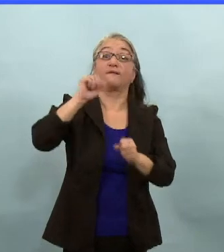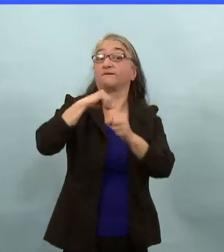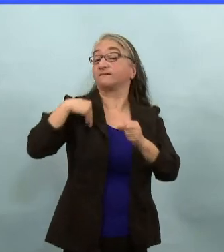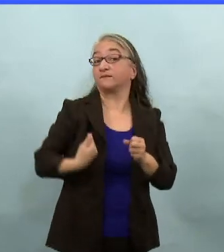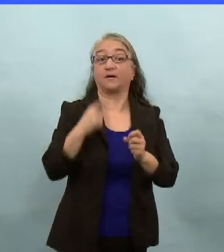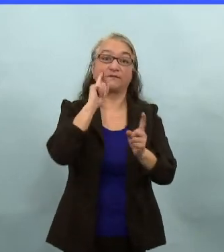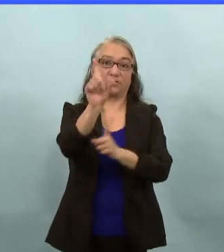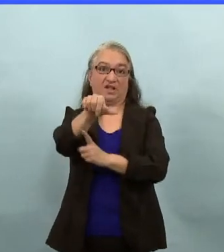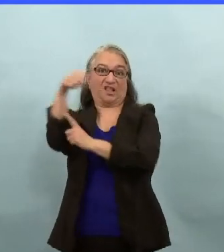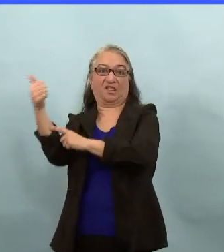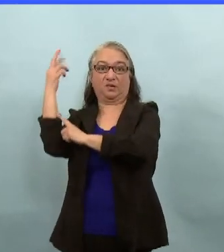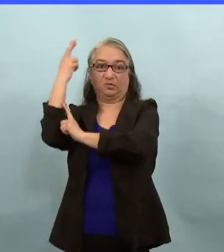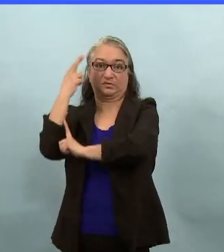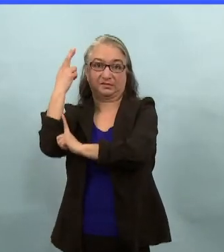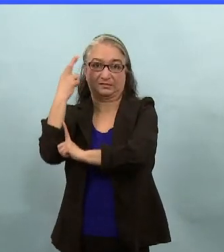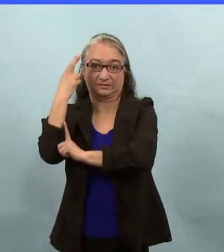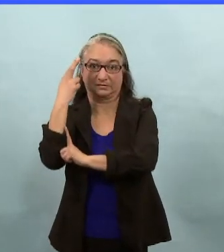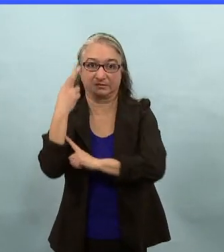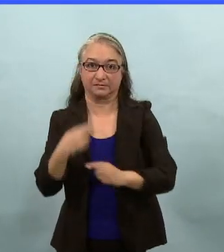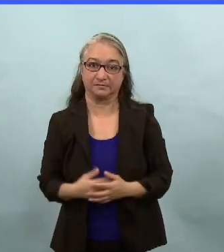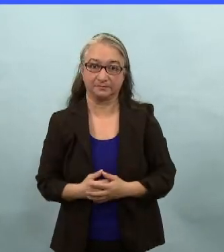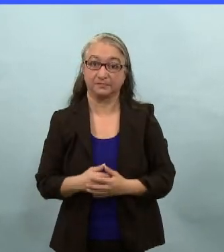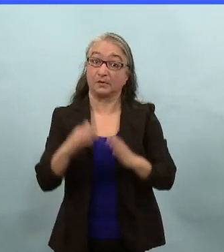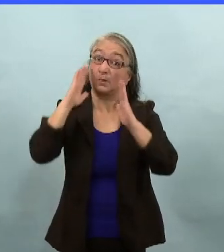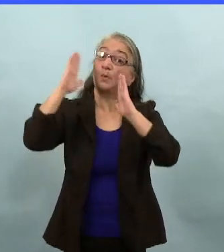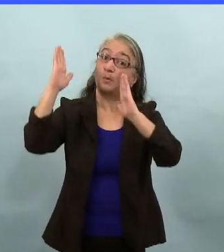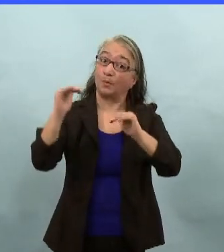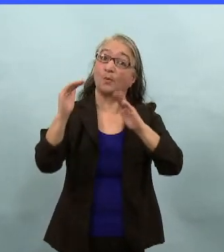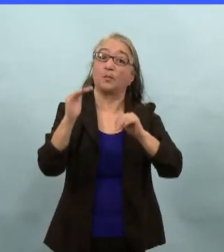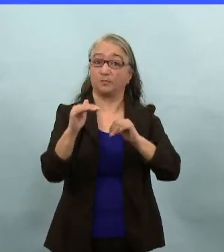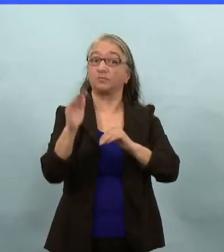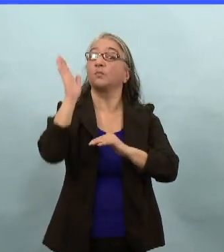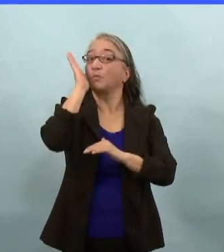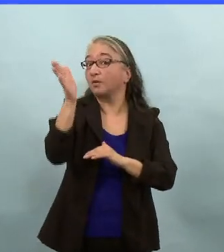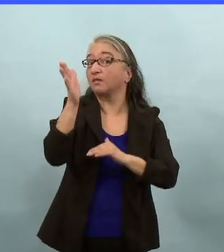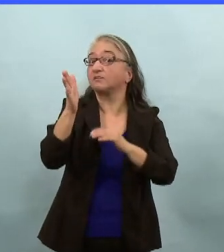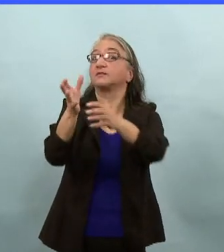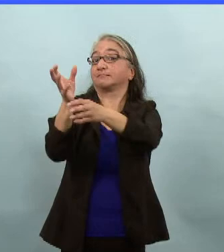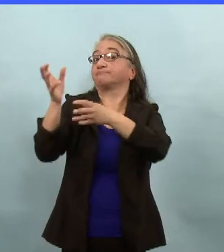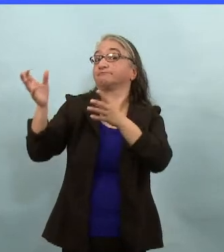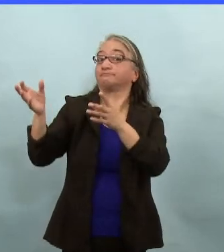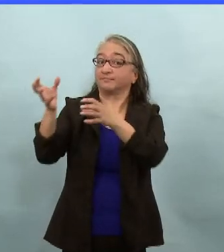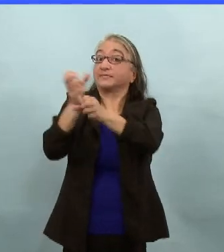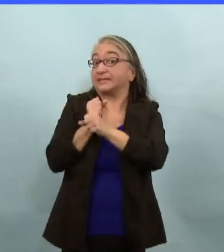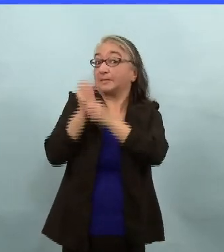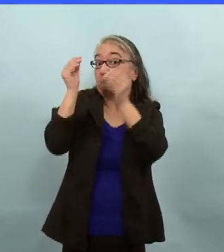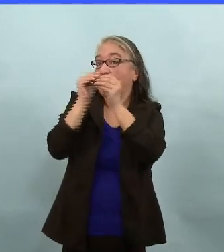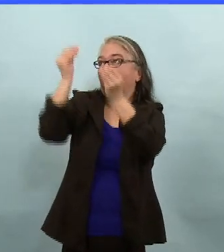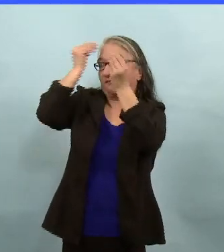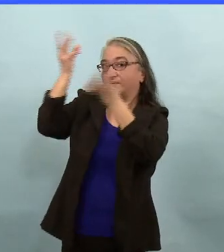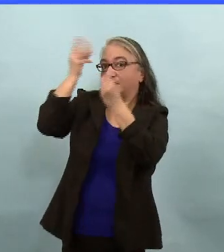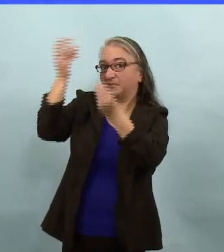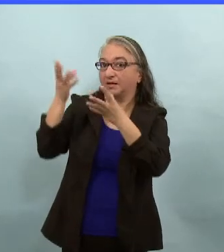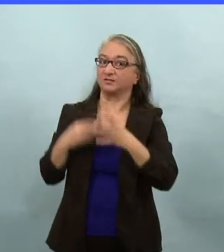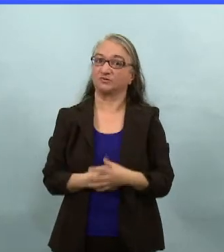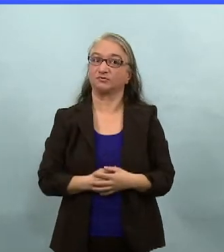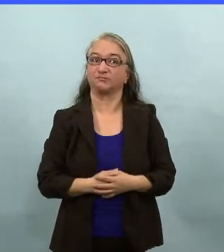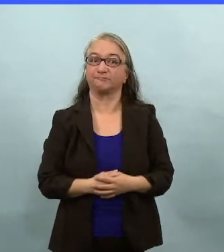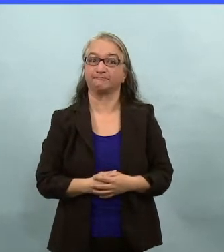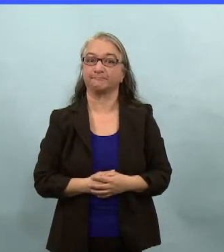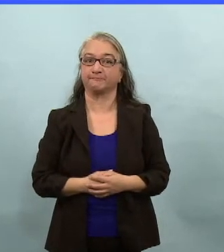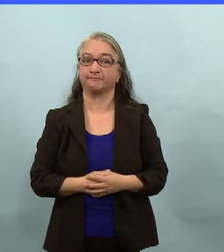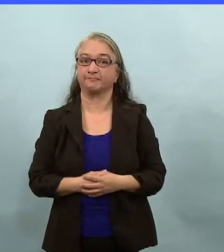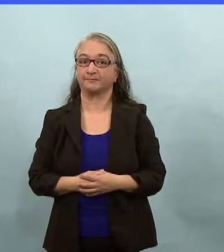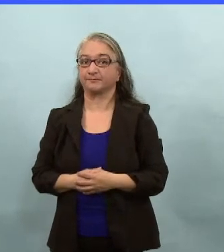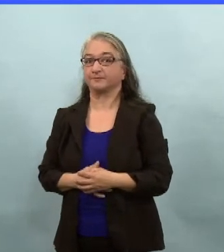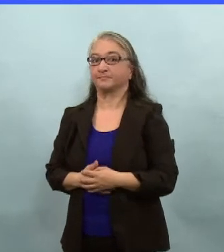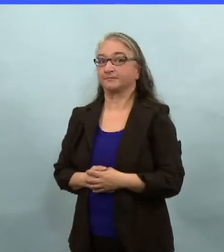be done on that and hopefully we are able to tease that information out on an ongoing basis as well